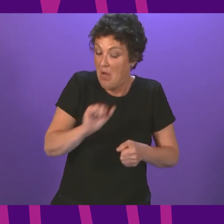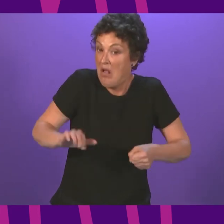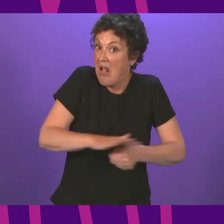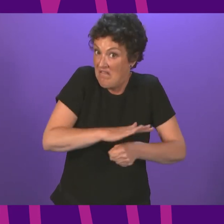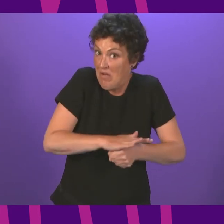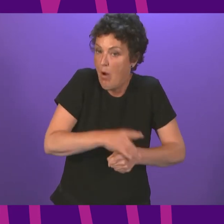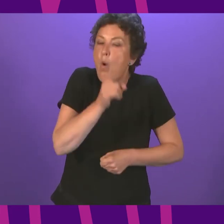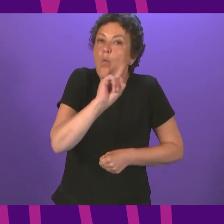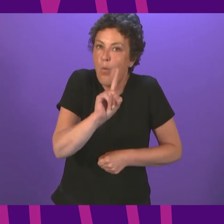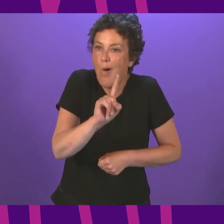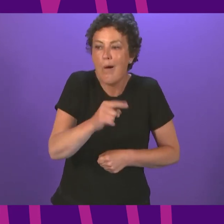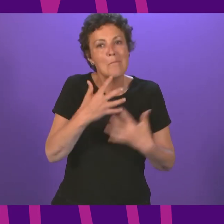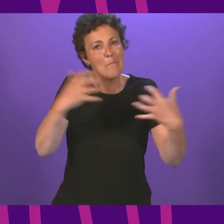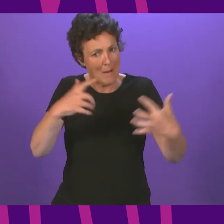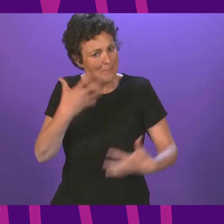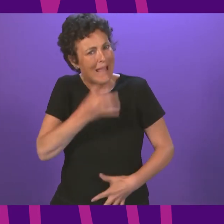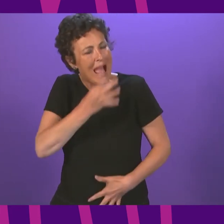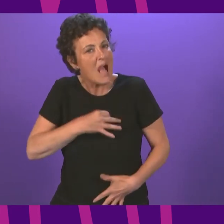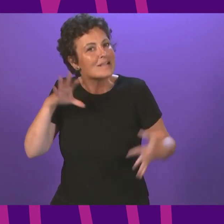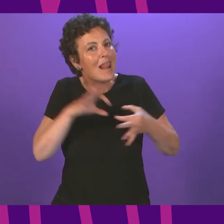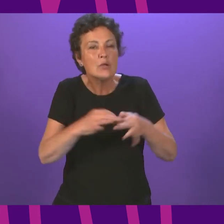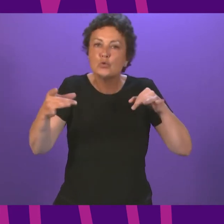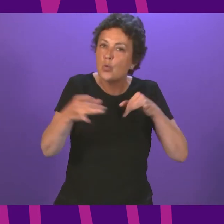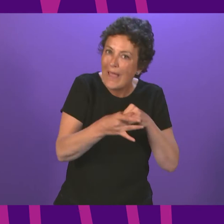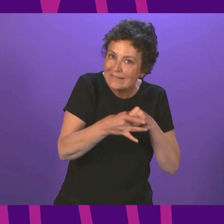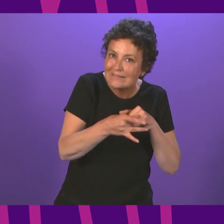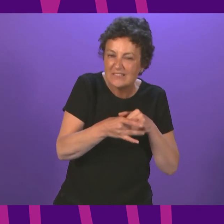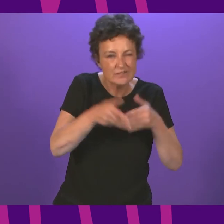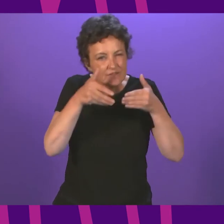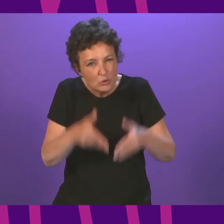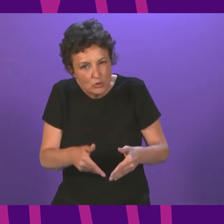on wedding and civil partnership ceremonies, support to help business, social security